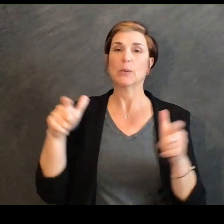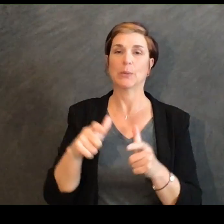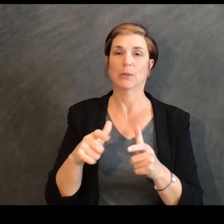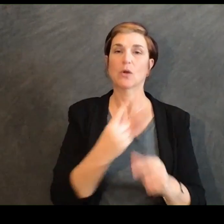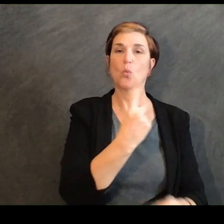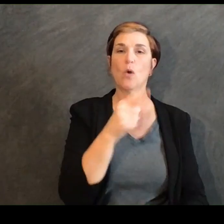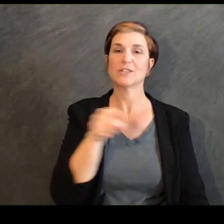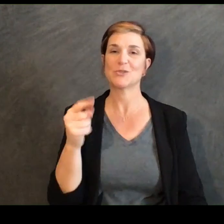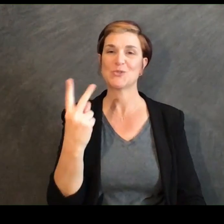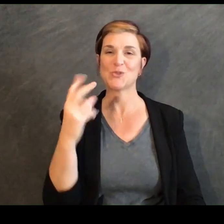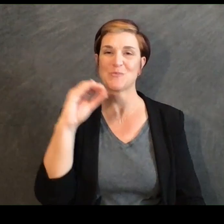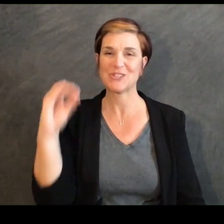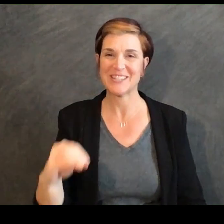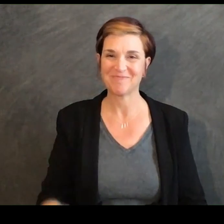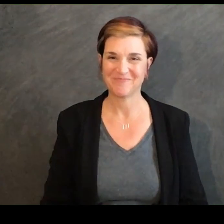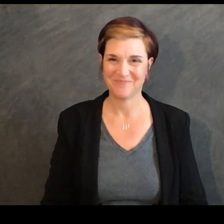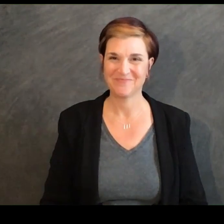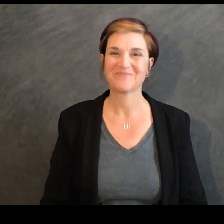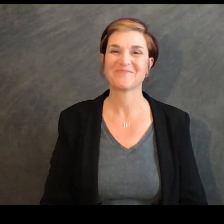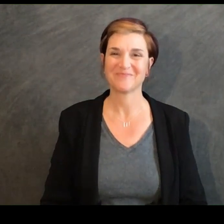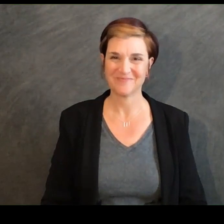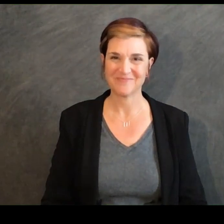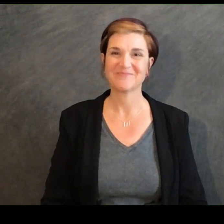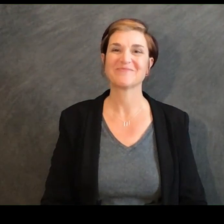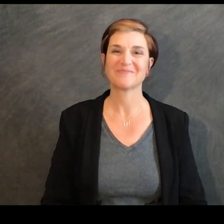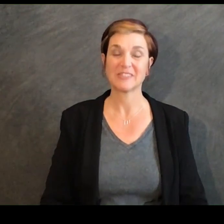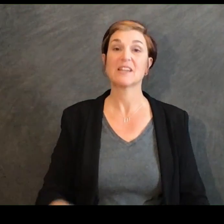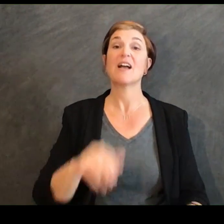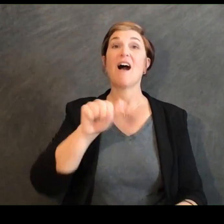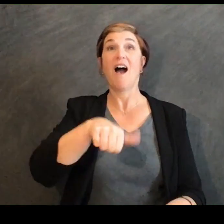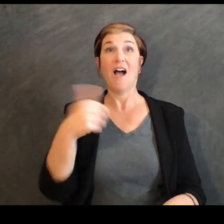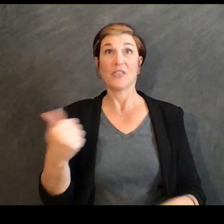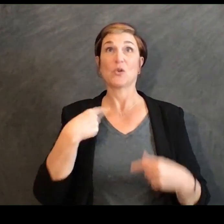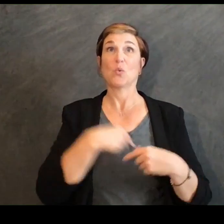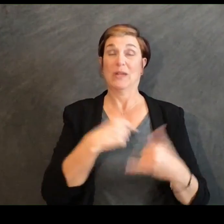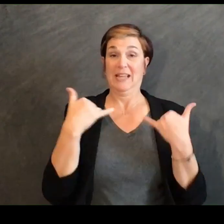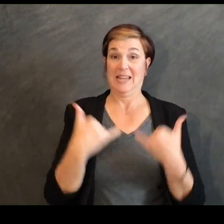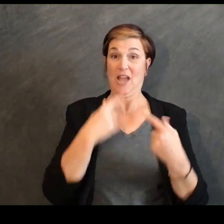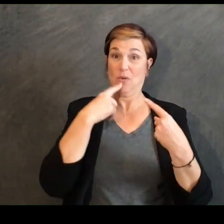we want to also announce this new approach to testing which will start in